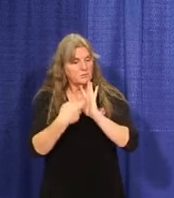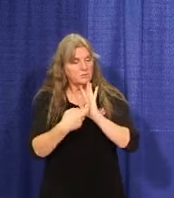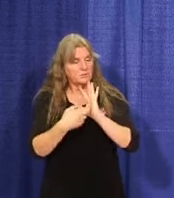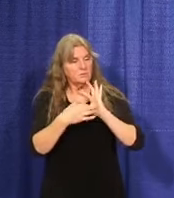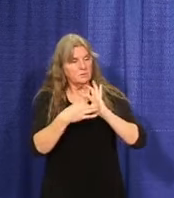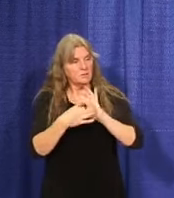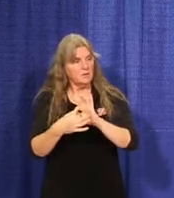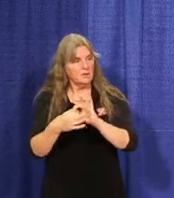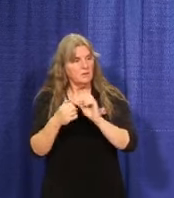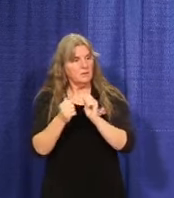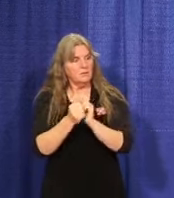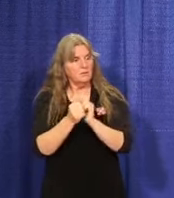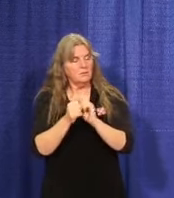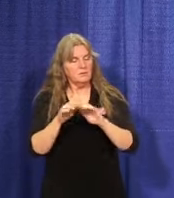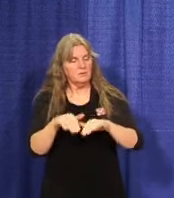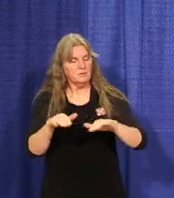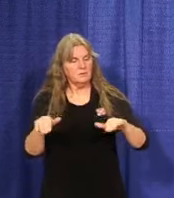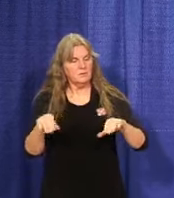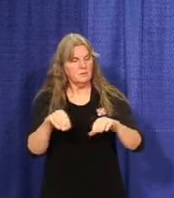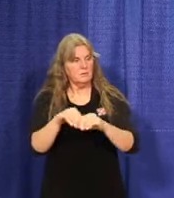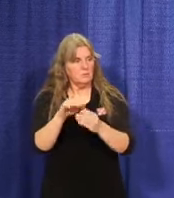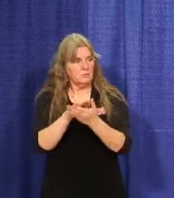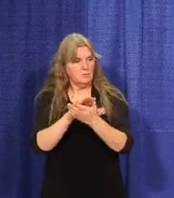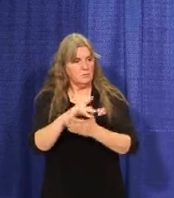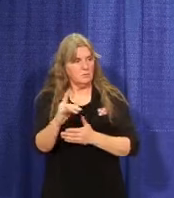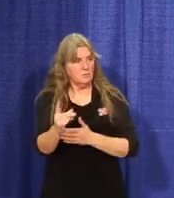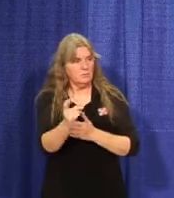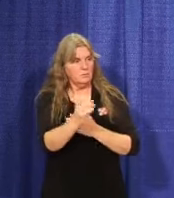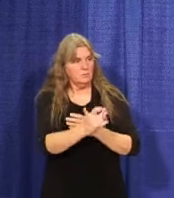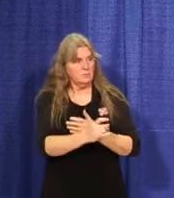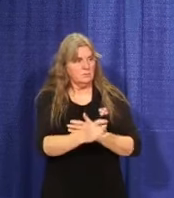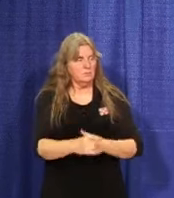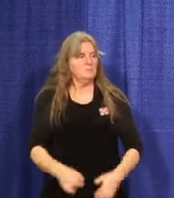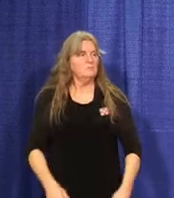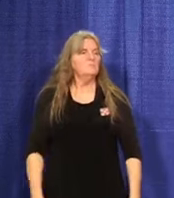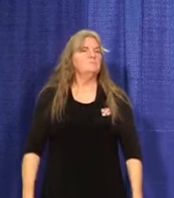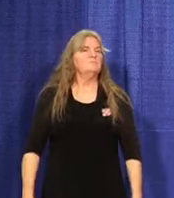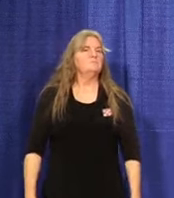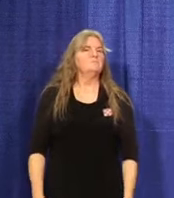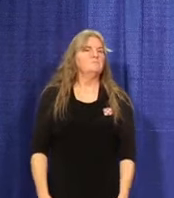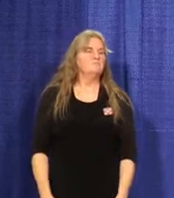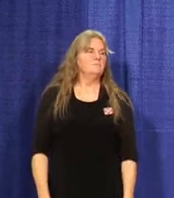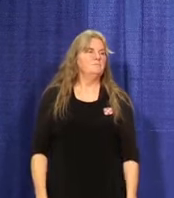children in schools?